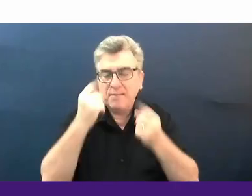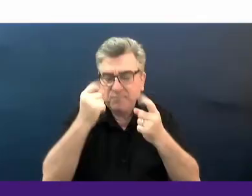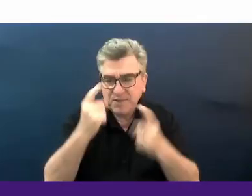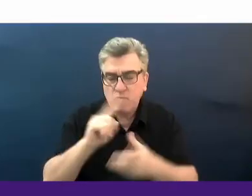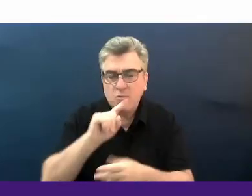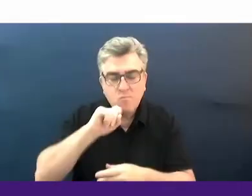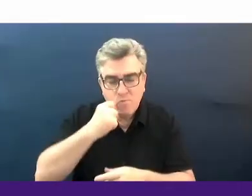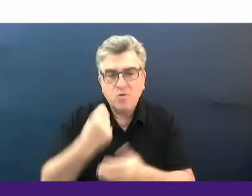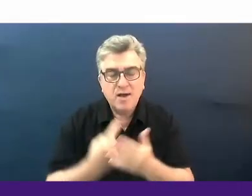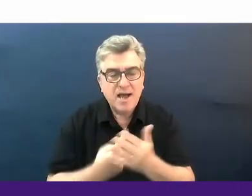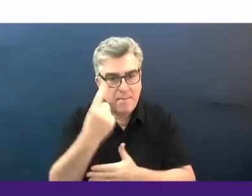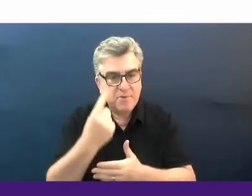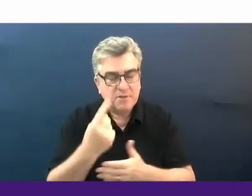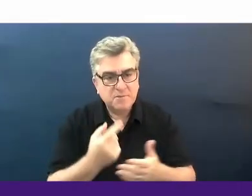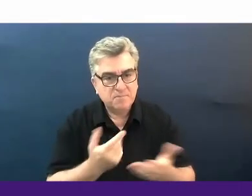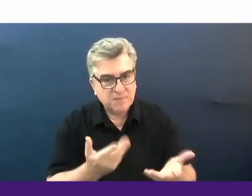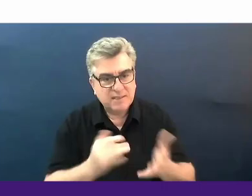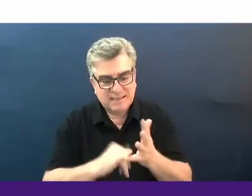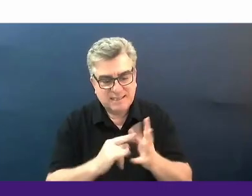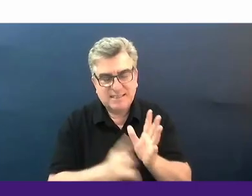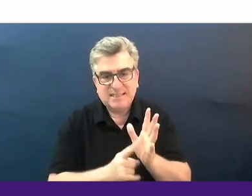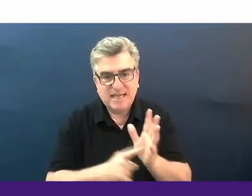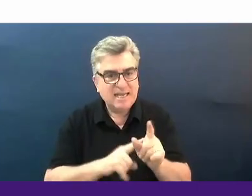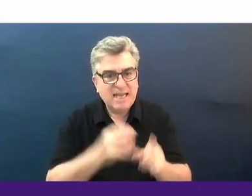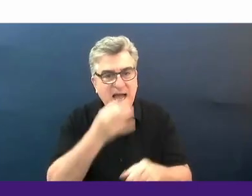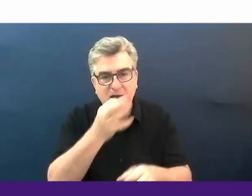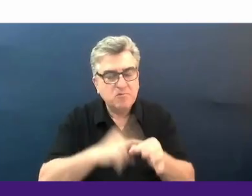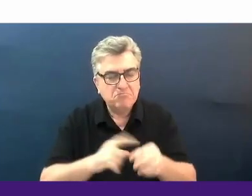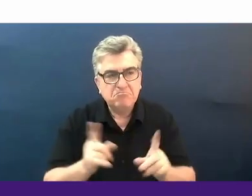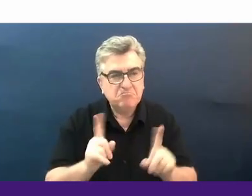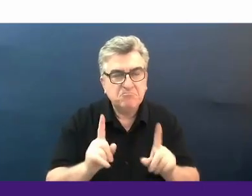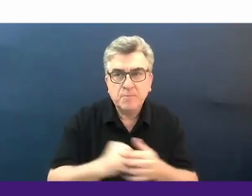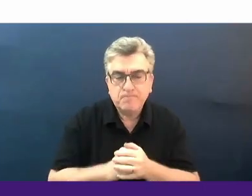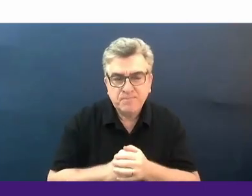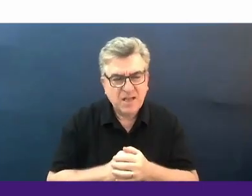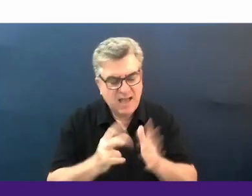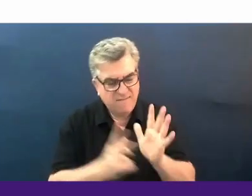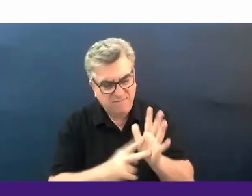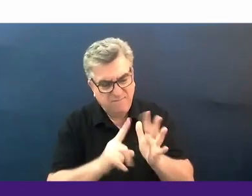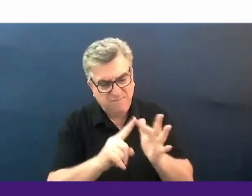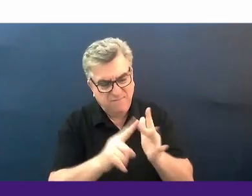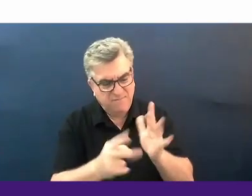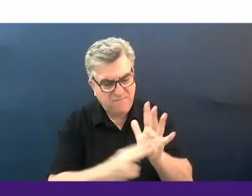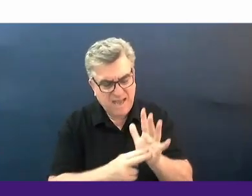Sally would ask questions like, "What is a vein? Why do we use the stretchy bracelet," which was